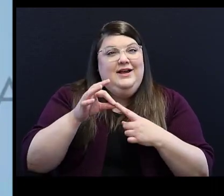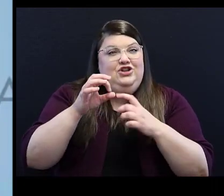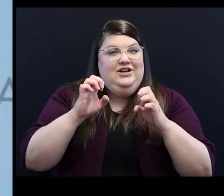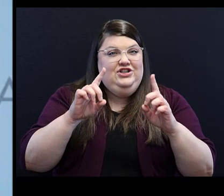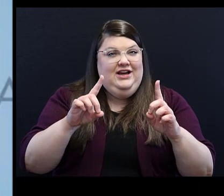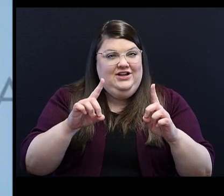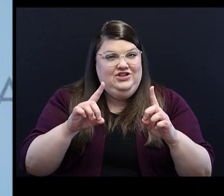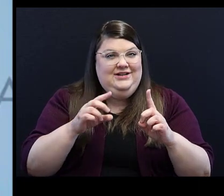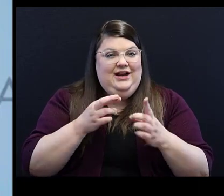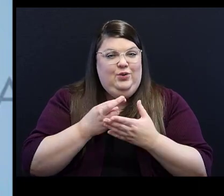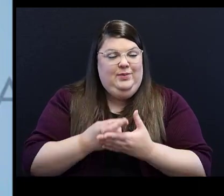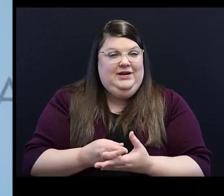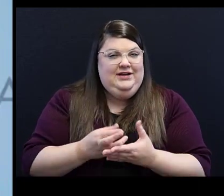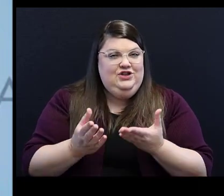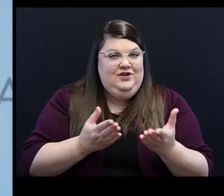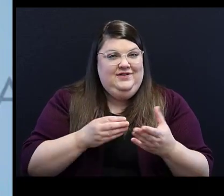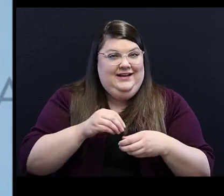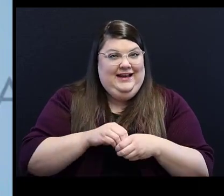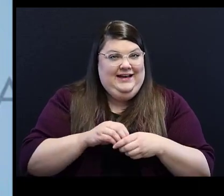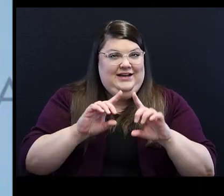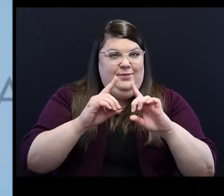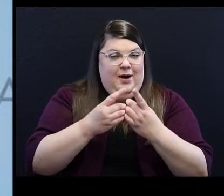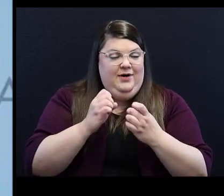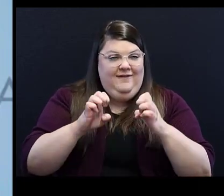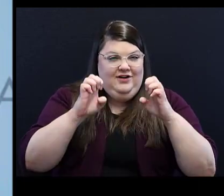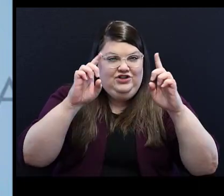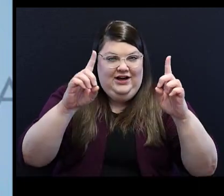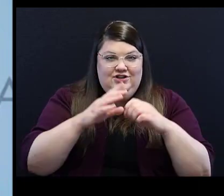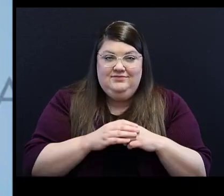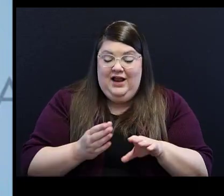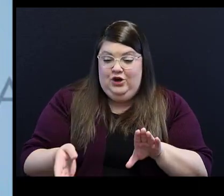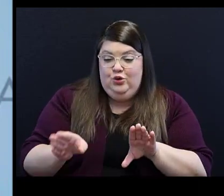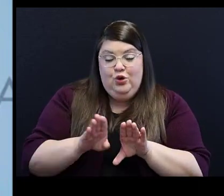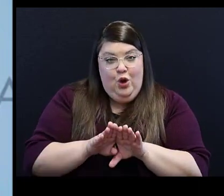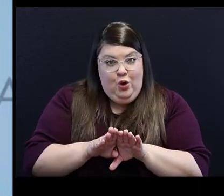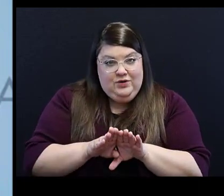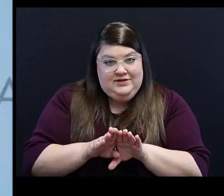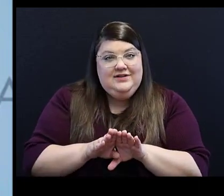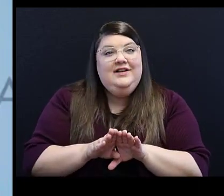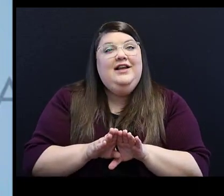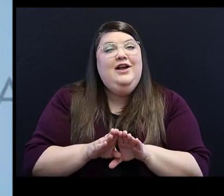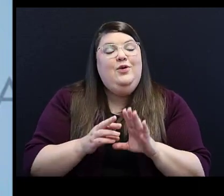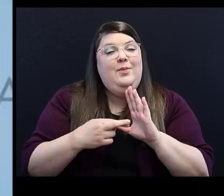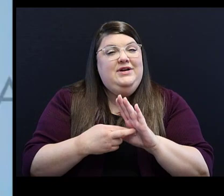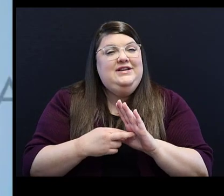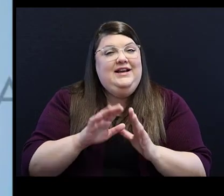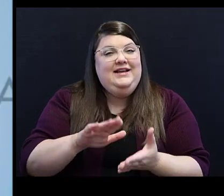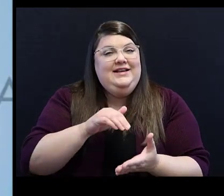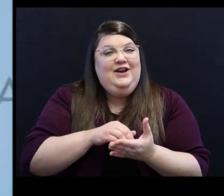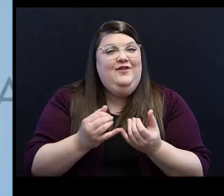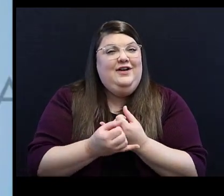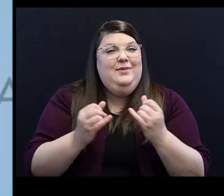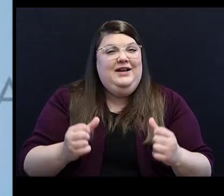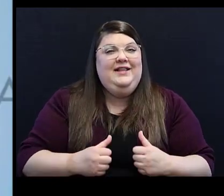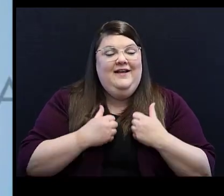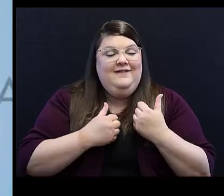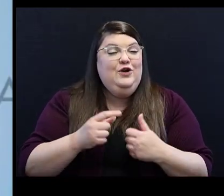in the Department of Education. And to close the show, representing Centers of Independent Living, you will hear from